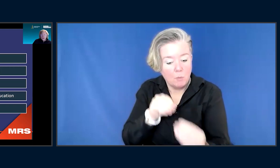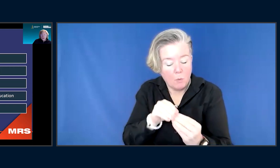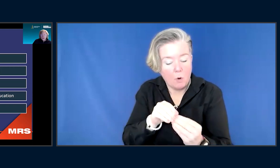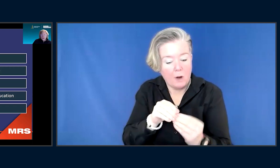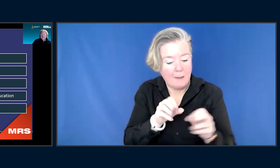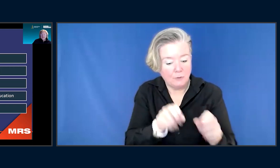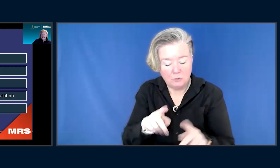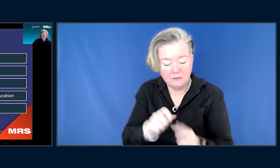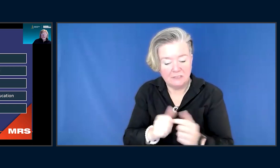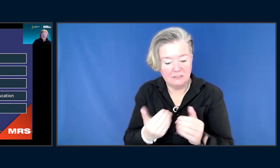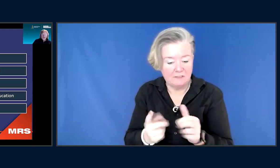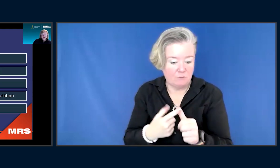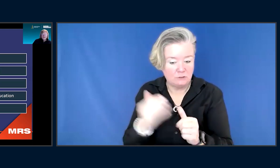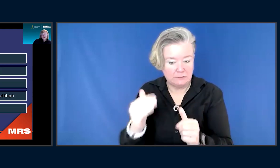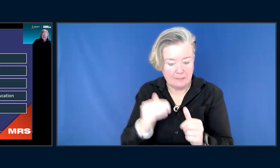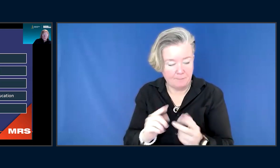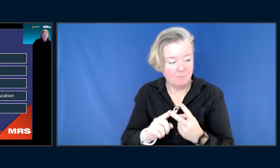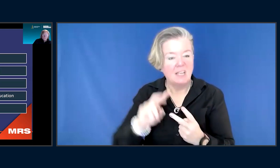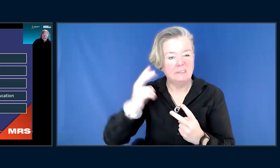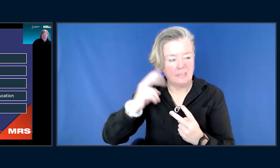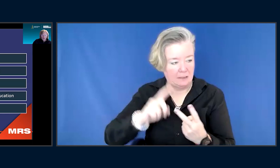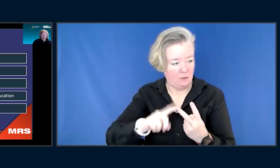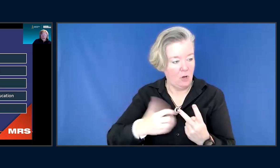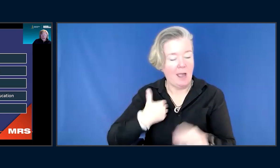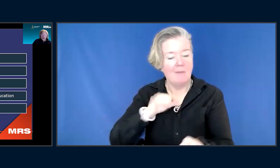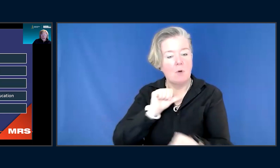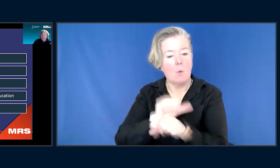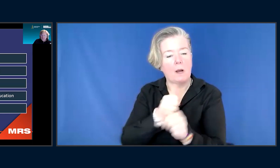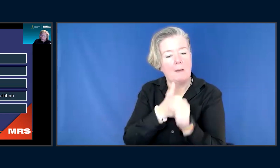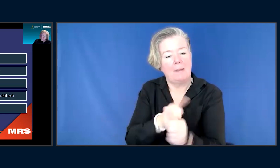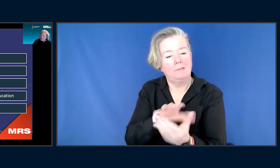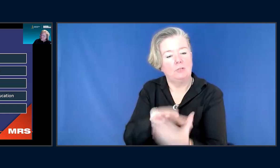is a real important first step. The second is having work-based